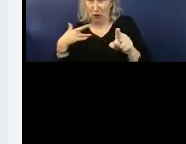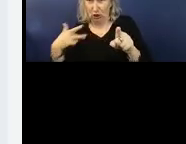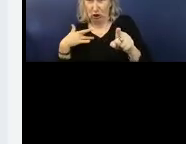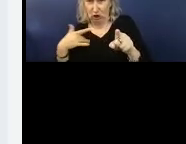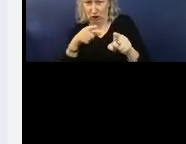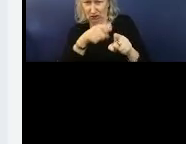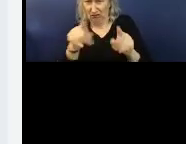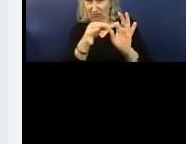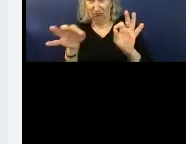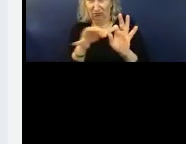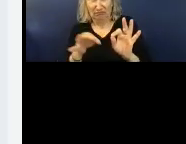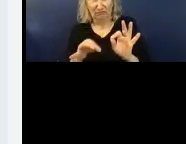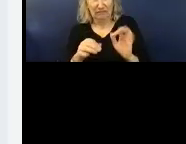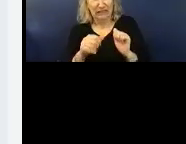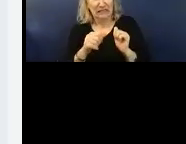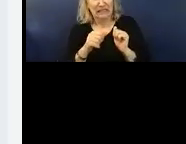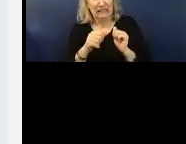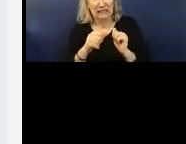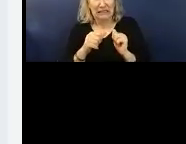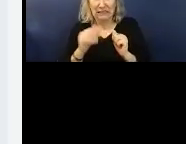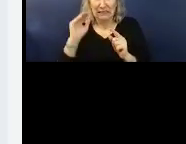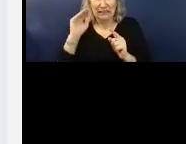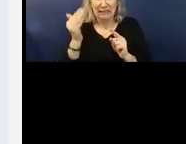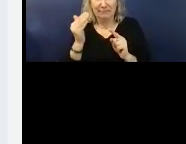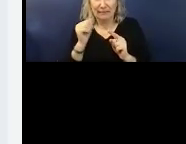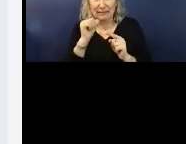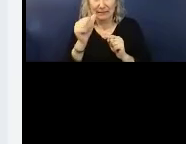and consistent with what we've been advocating for for the last 5-6 years now.